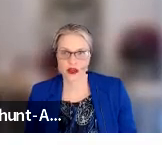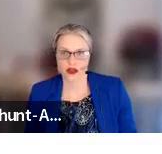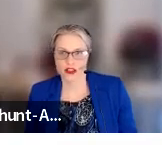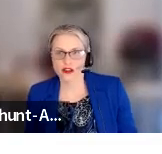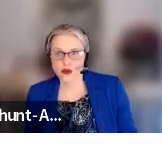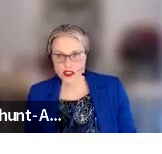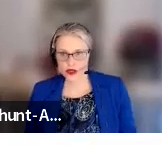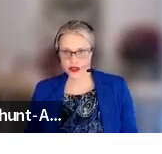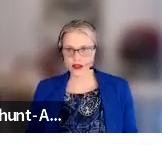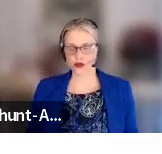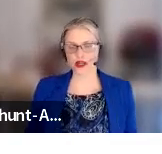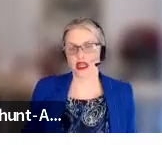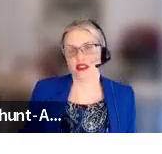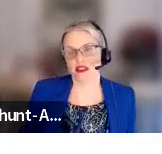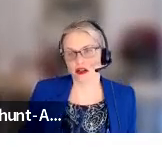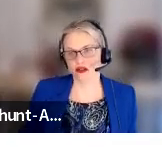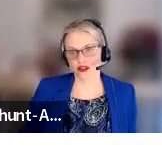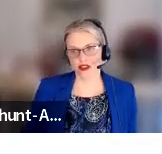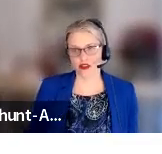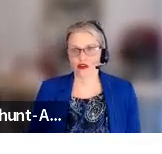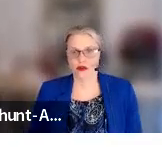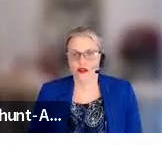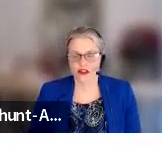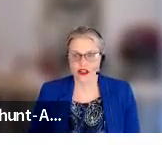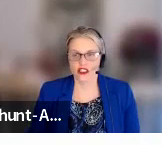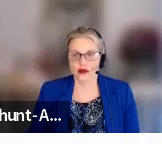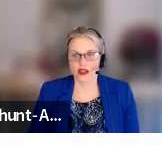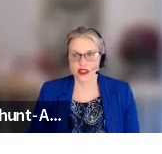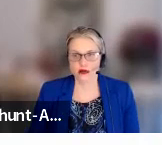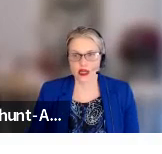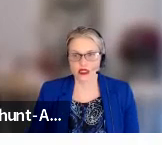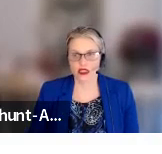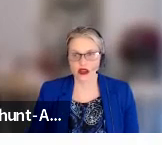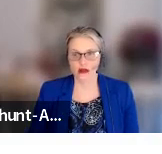So, in 2010 the Centers for Disease Control and Prevention estimated that TBIs accounted